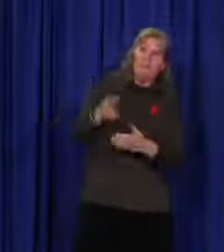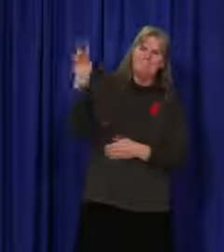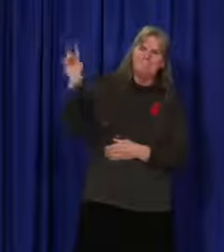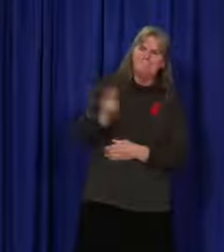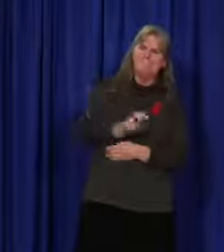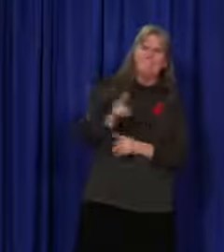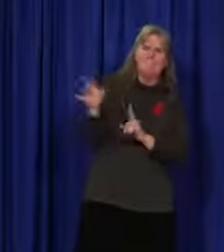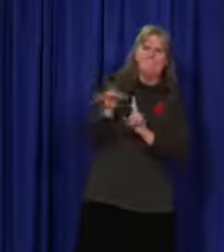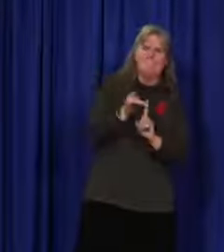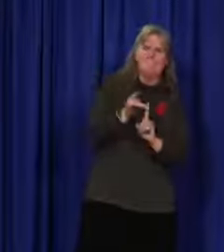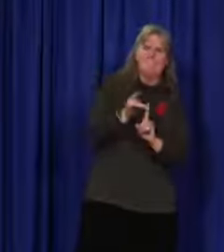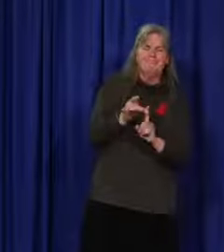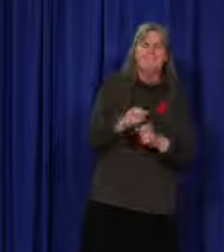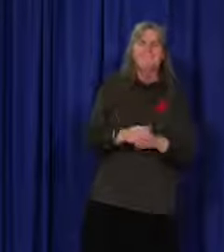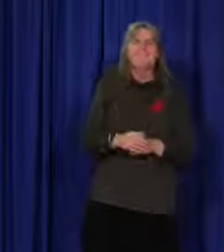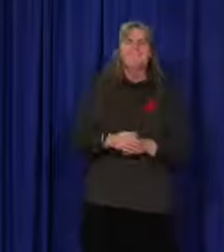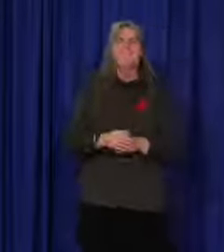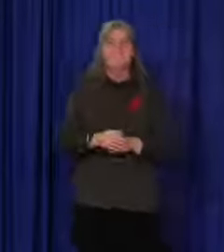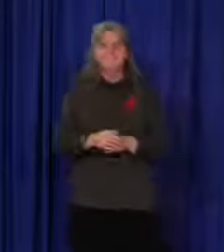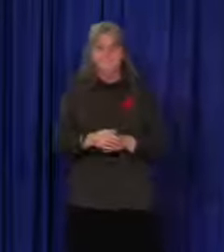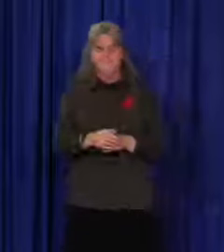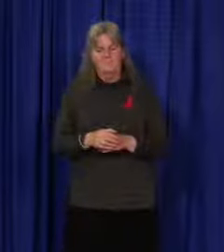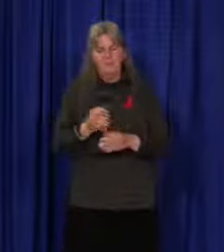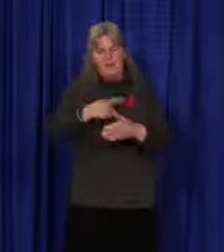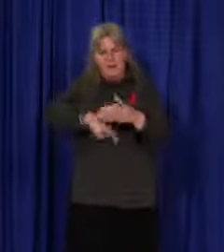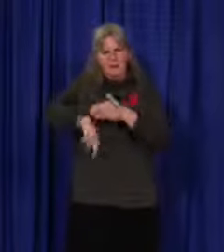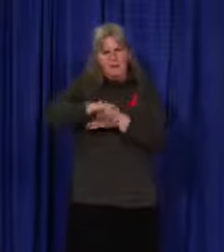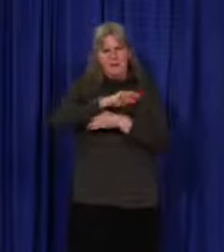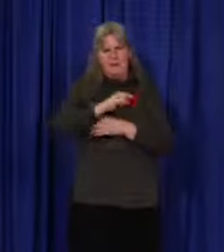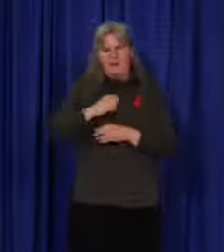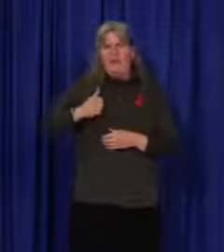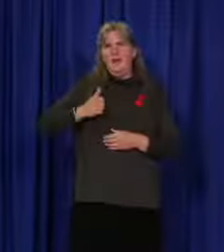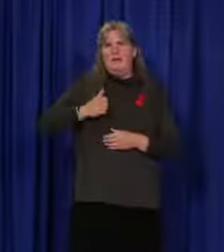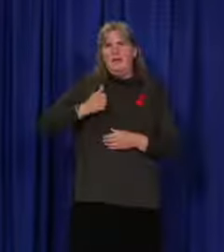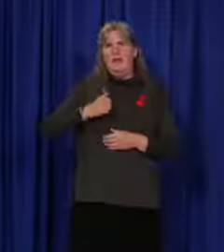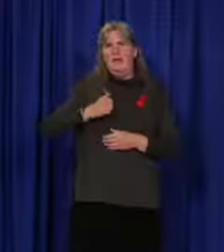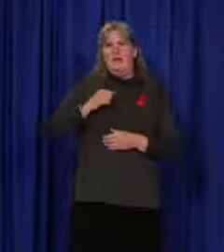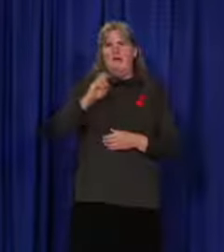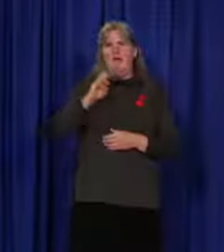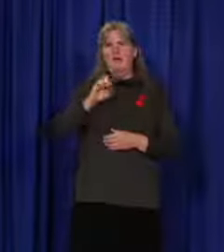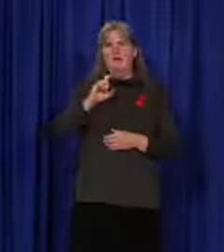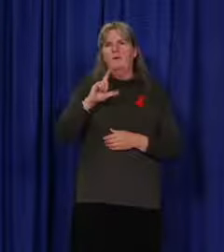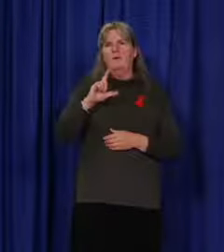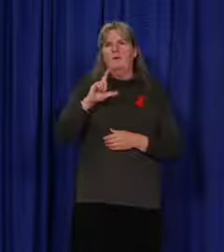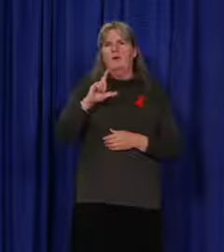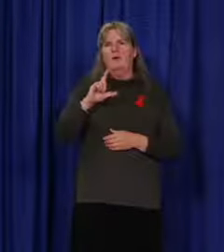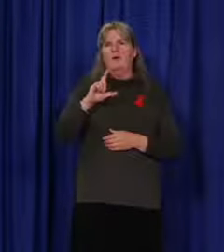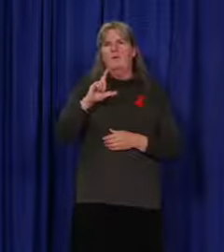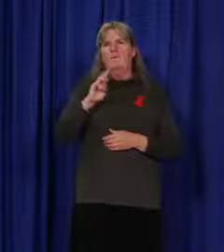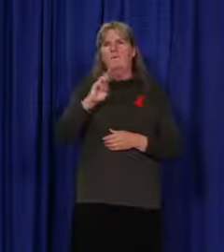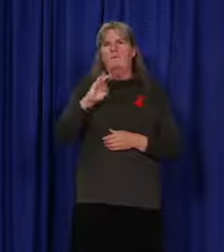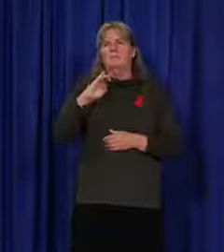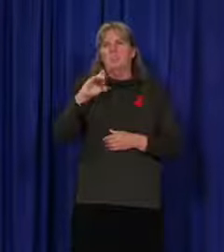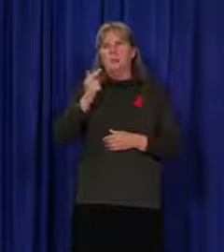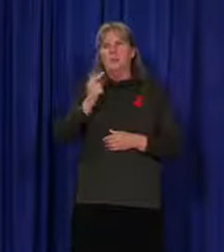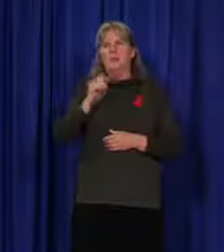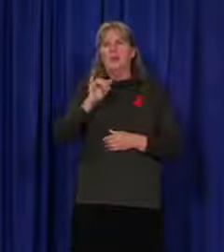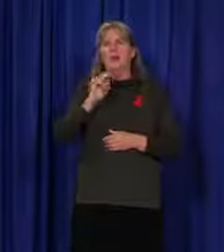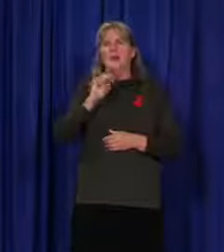We will have published guidelines and accessible guidelines which will release a